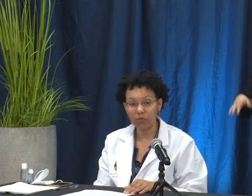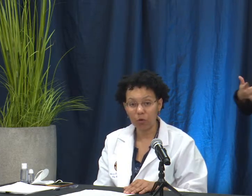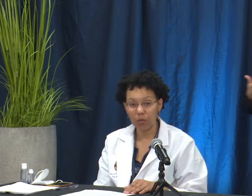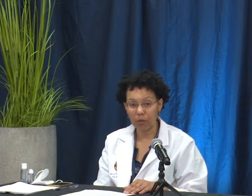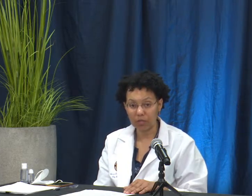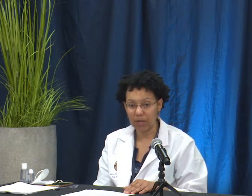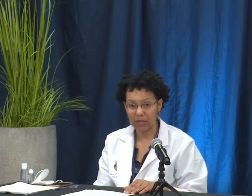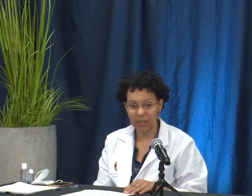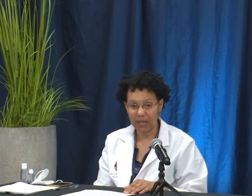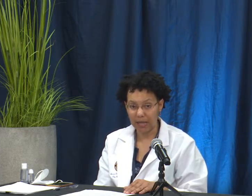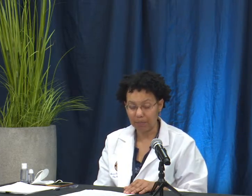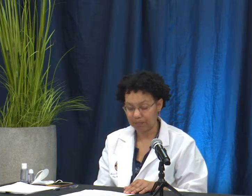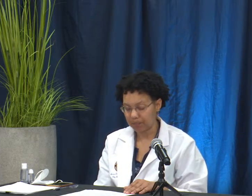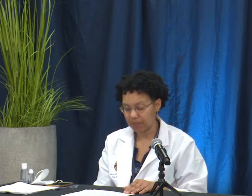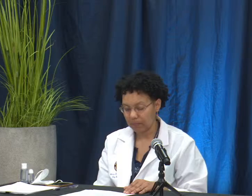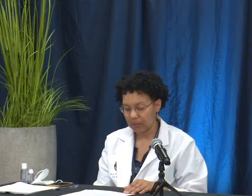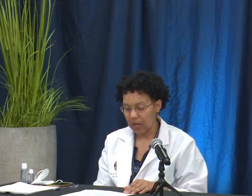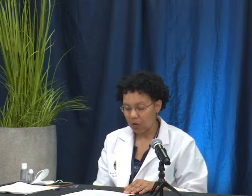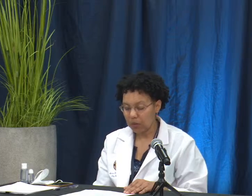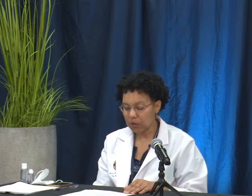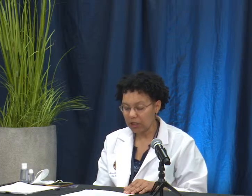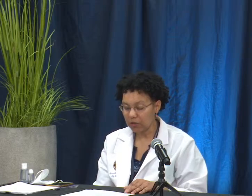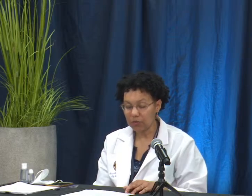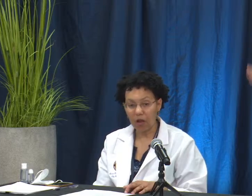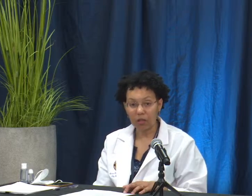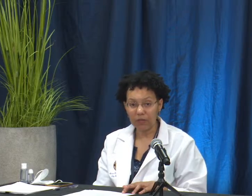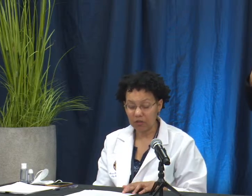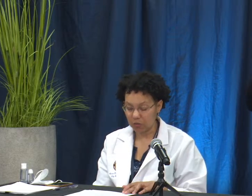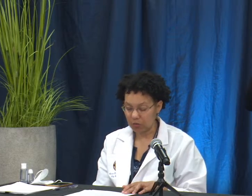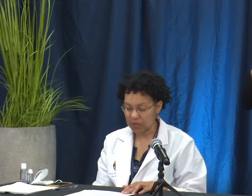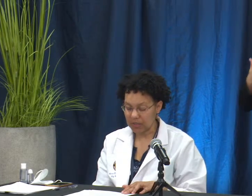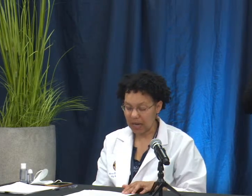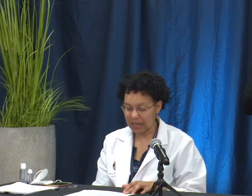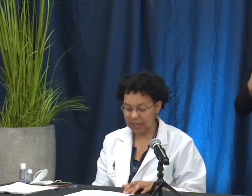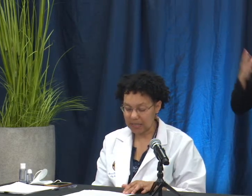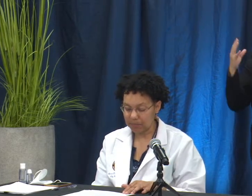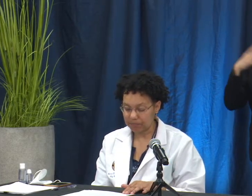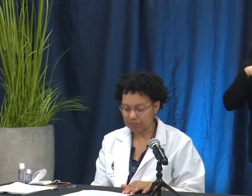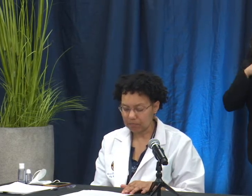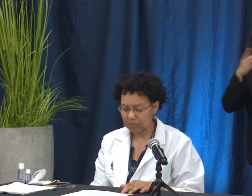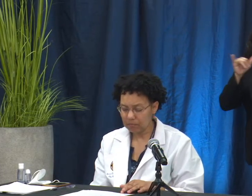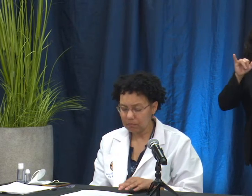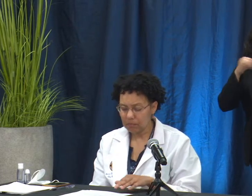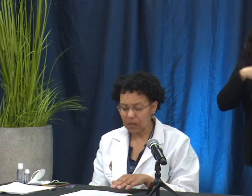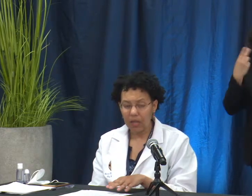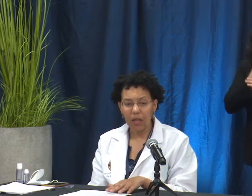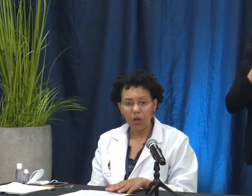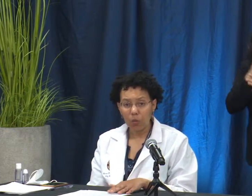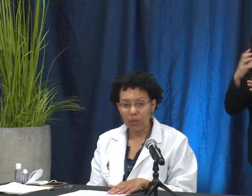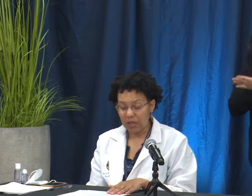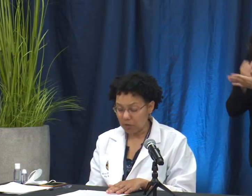inform our response today. We will use all of these tools to guide us. We know